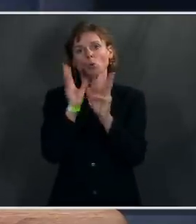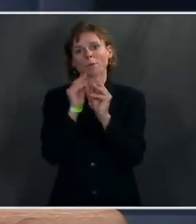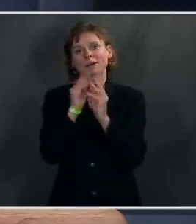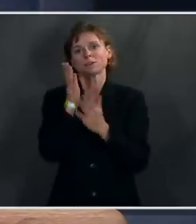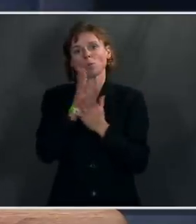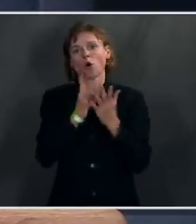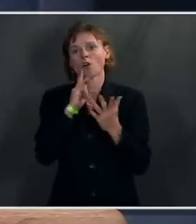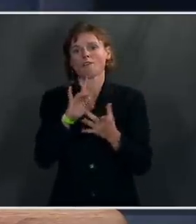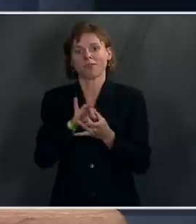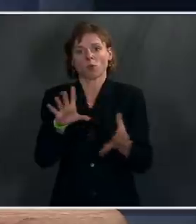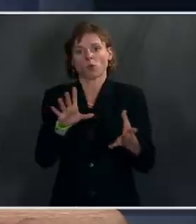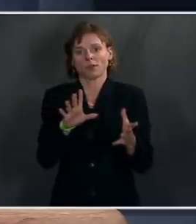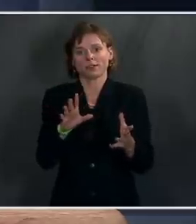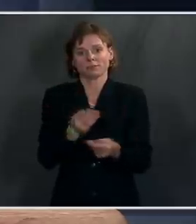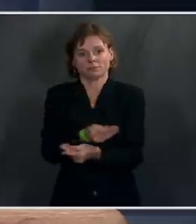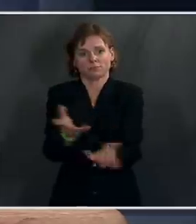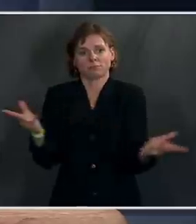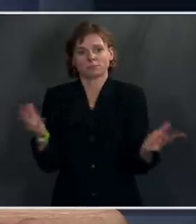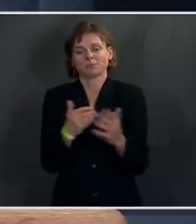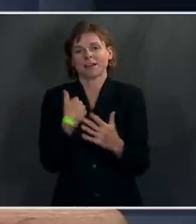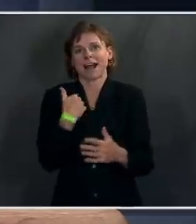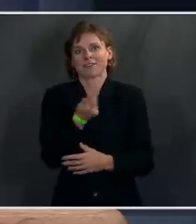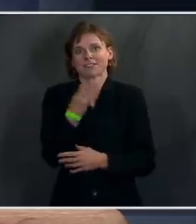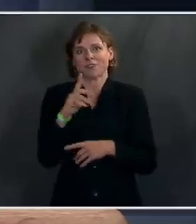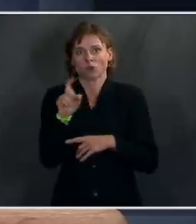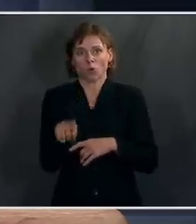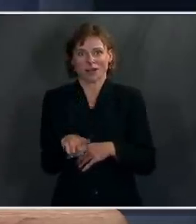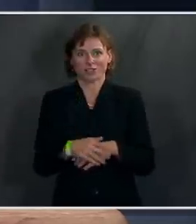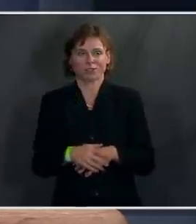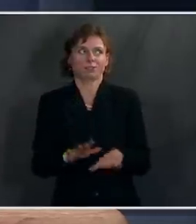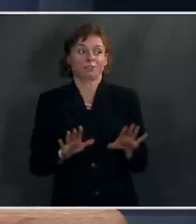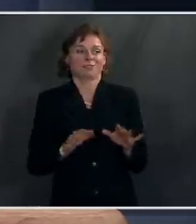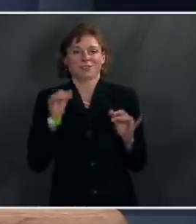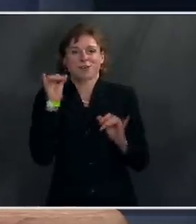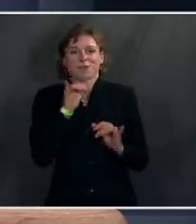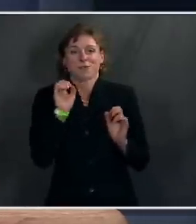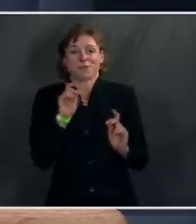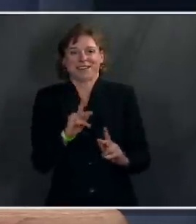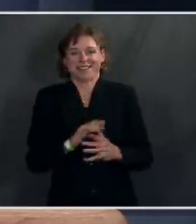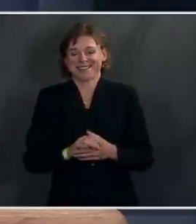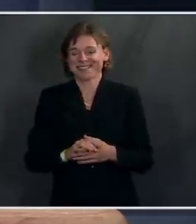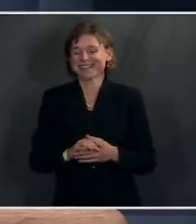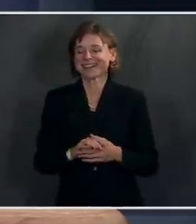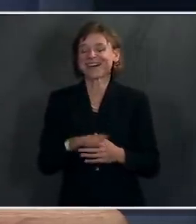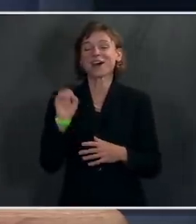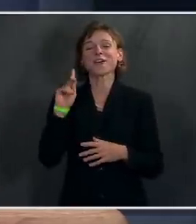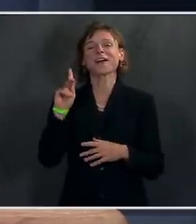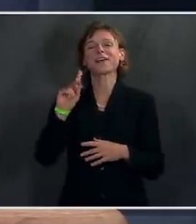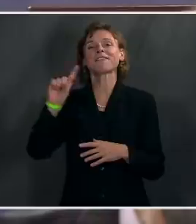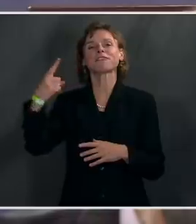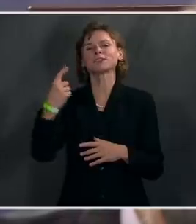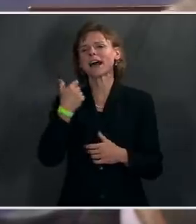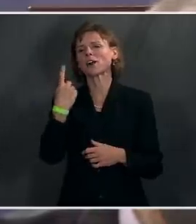I actually have more visitor logs questions. Ms. Psaki: Okay. The Press: The first one is, has anybody in the administration looked at the logs from the weeks